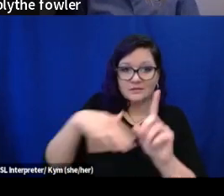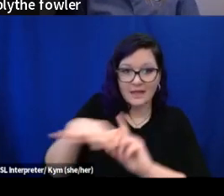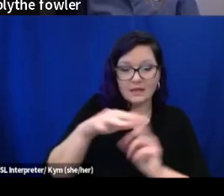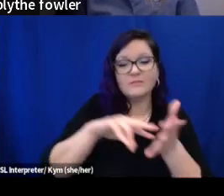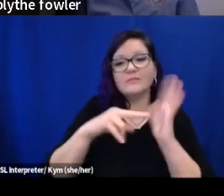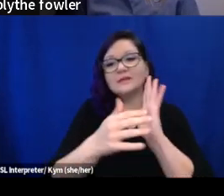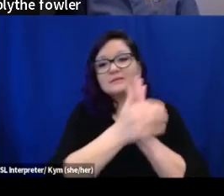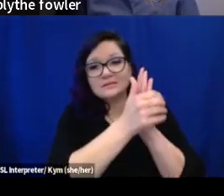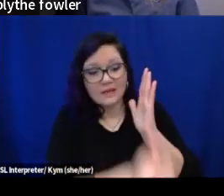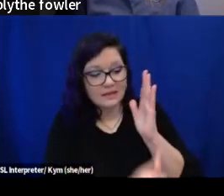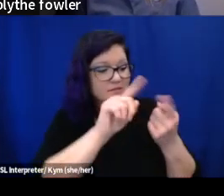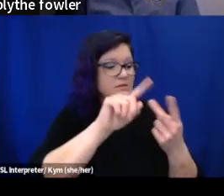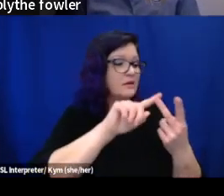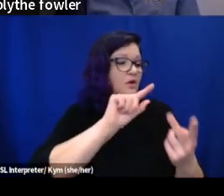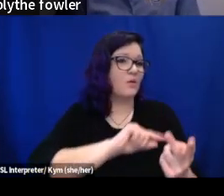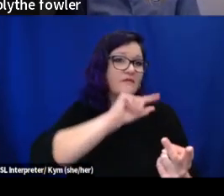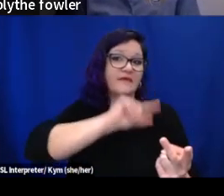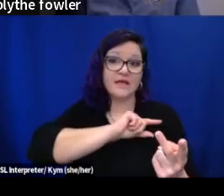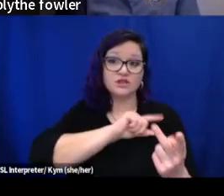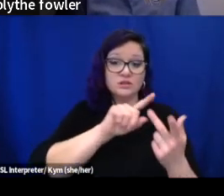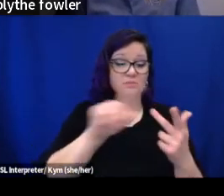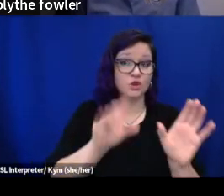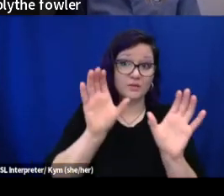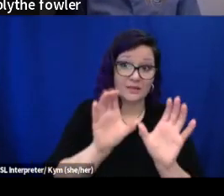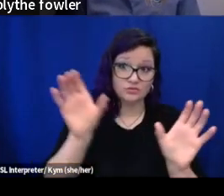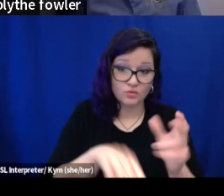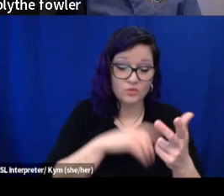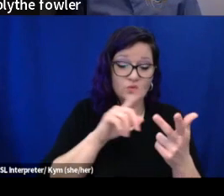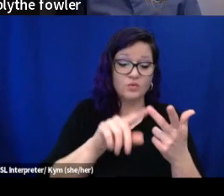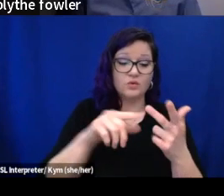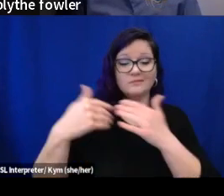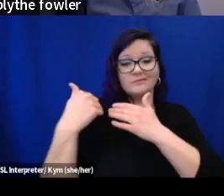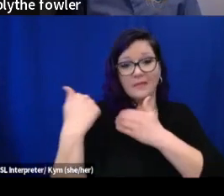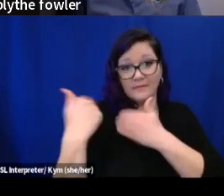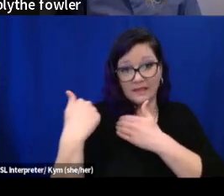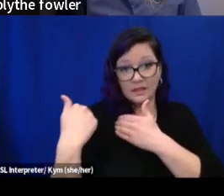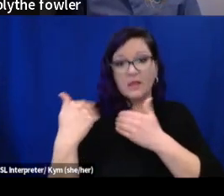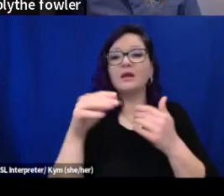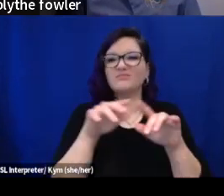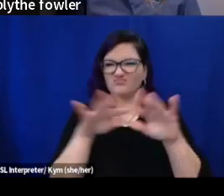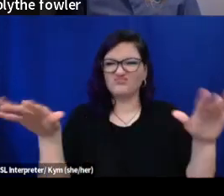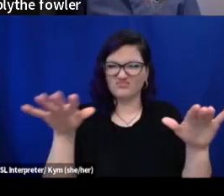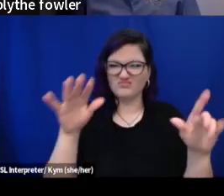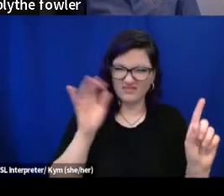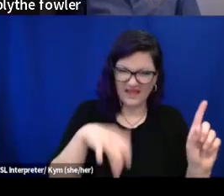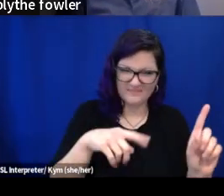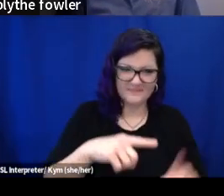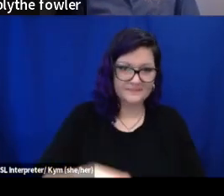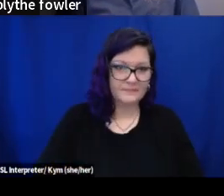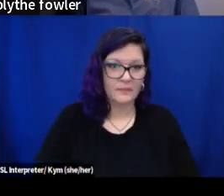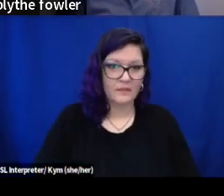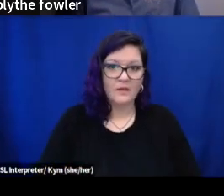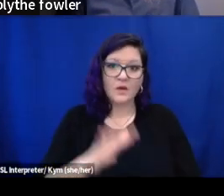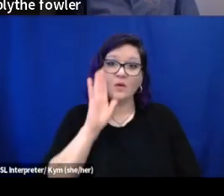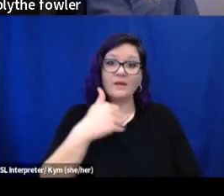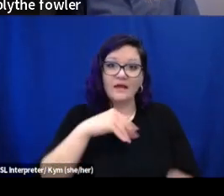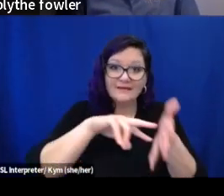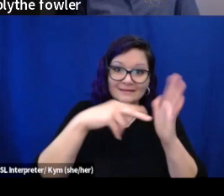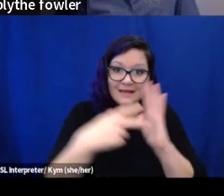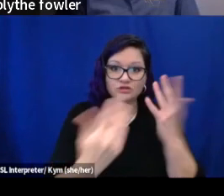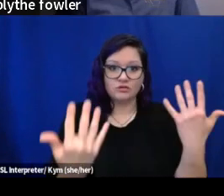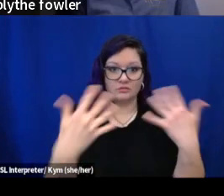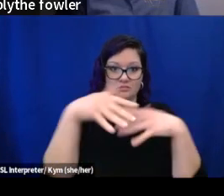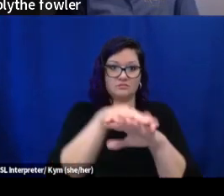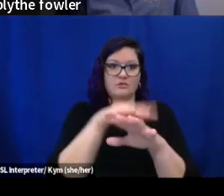qualifications, credentialing, accountability, etc. There's intentional integration of DSC